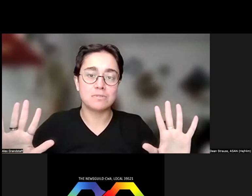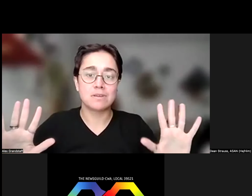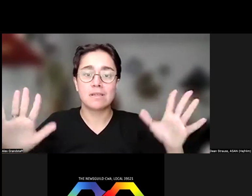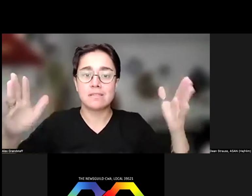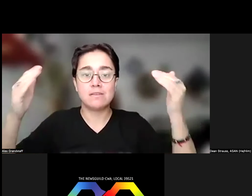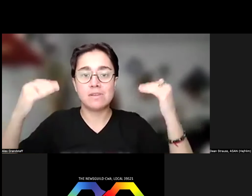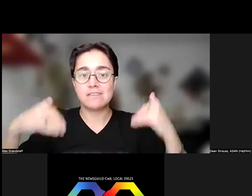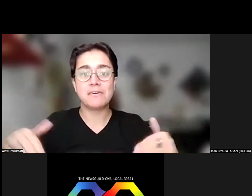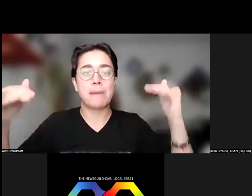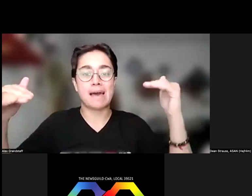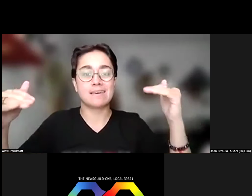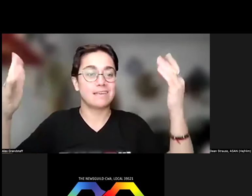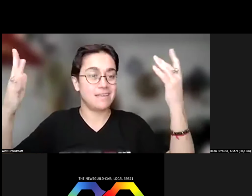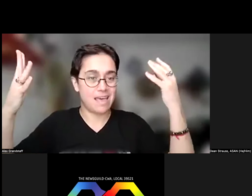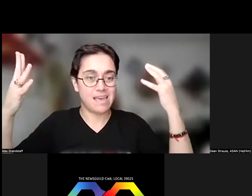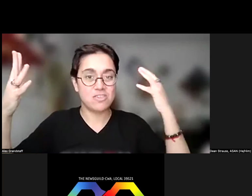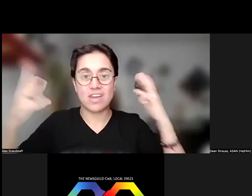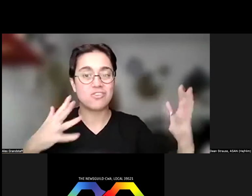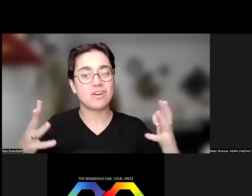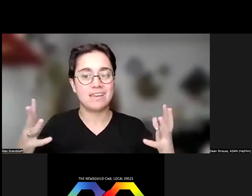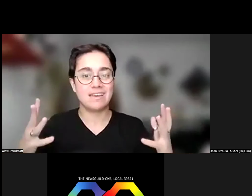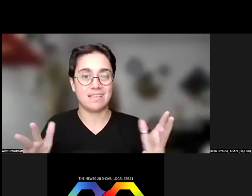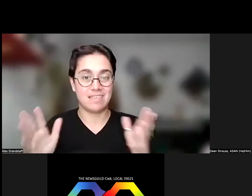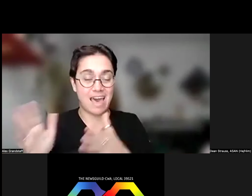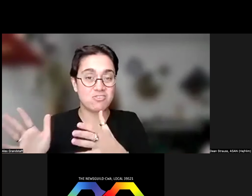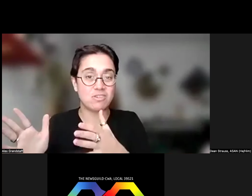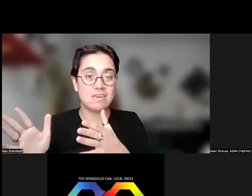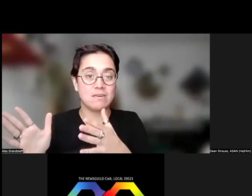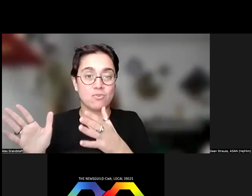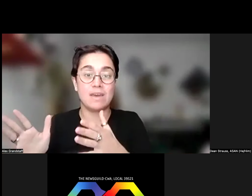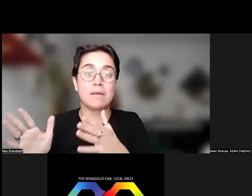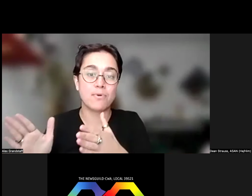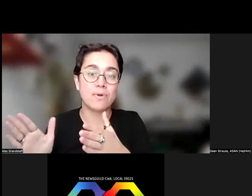If you have the idea, and information is gathered and it turns out it does not make any